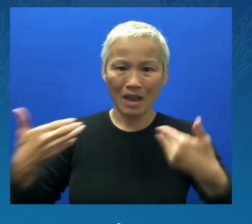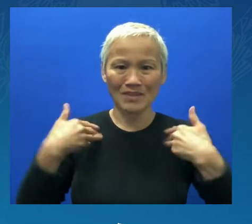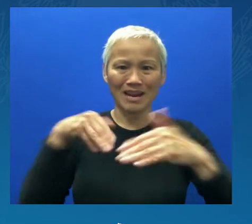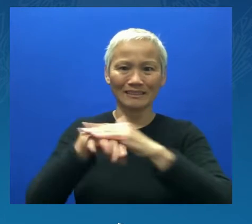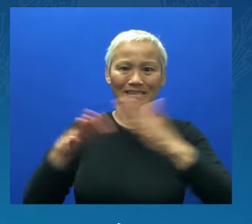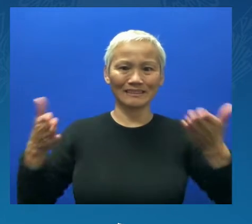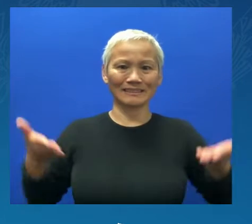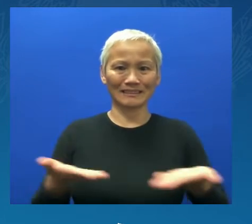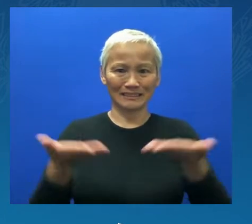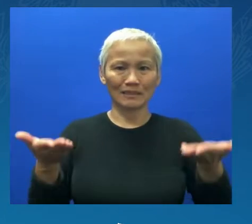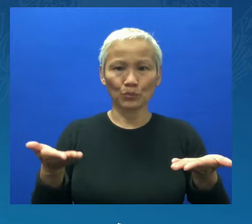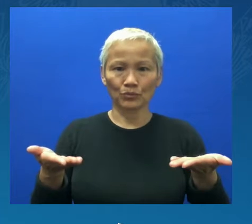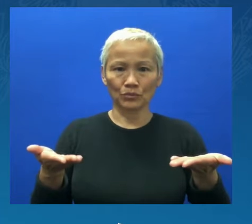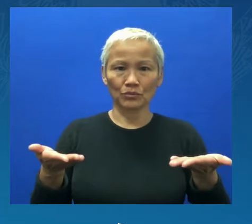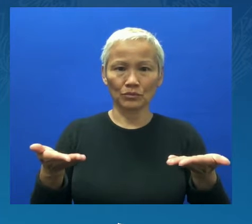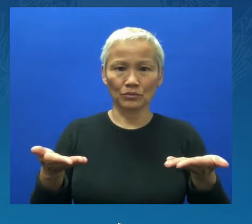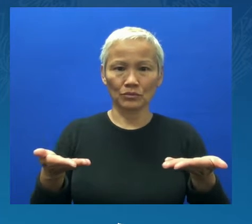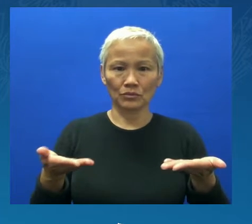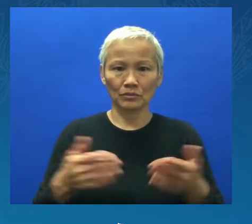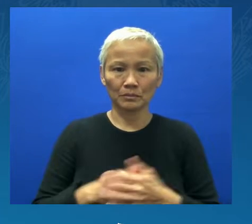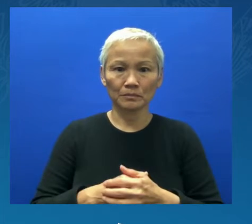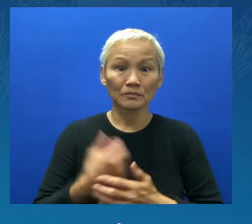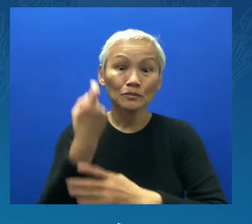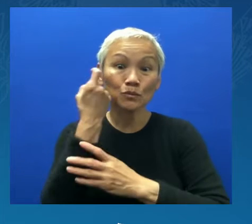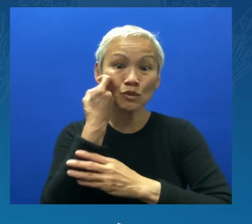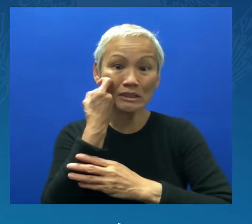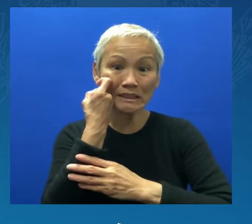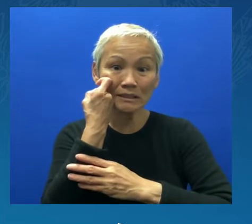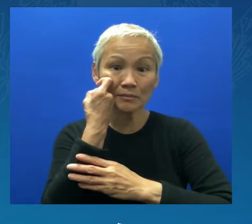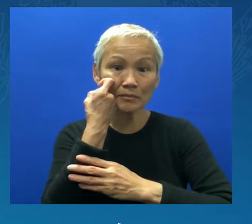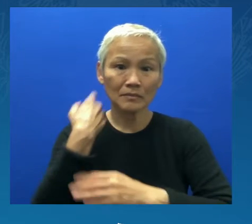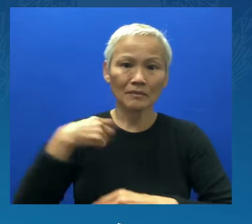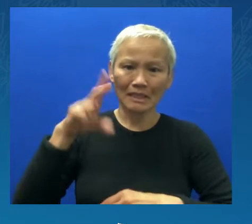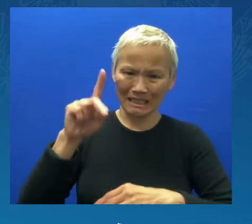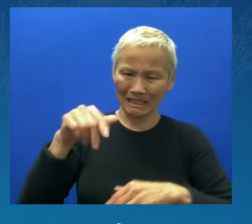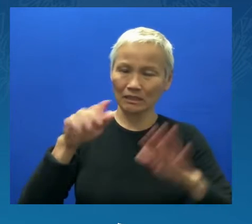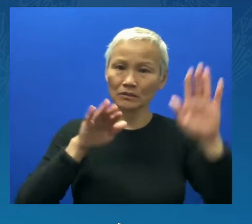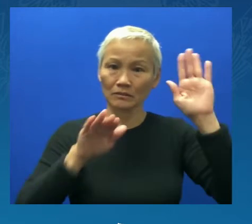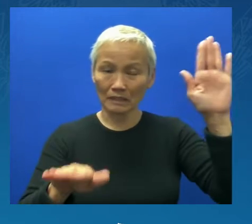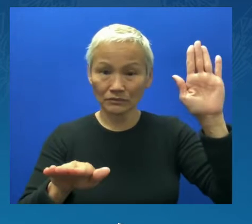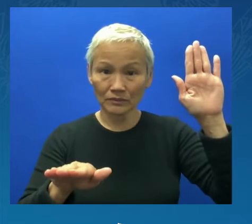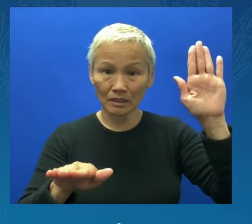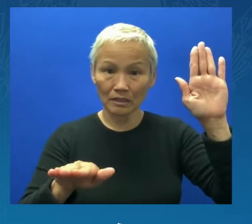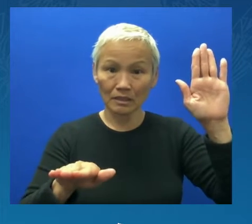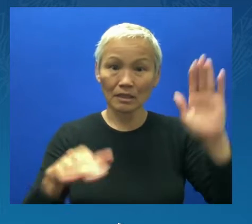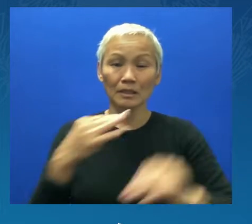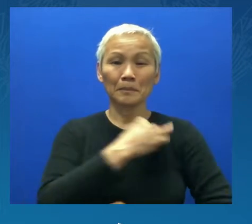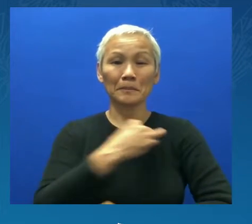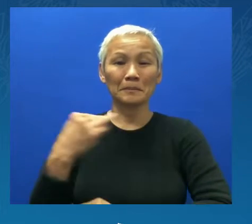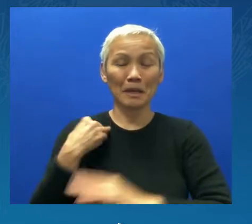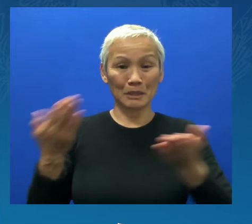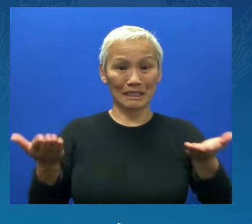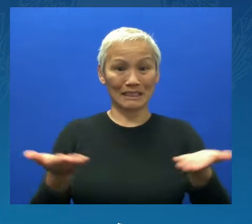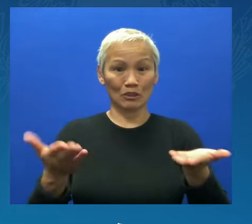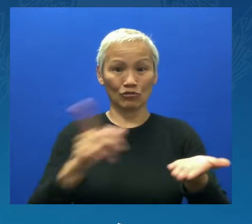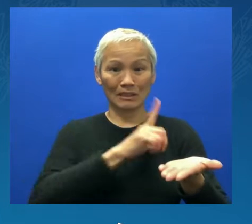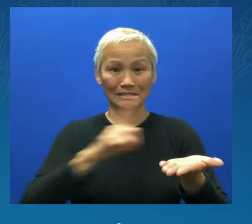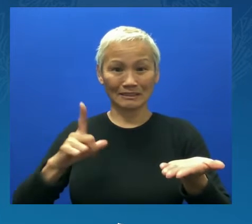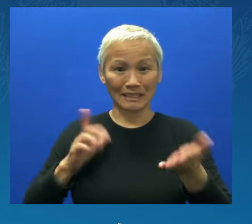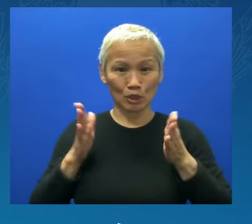And most recently, I pledged and I've got members of the legislature right here who I know will have our backs, our collective backs.